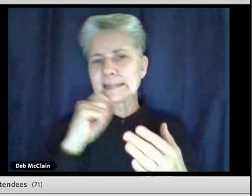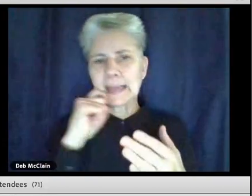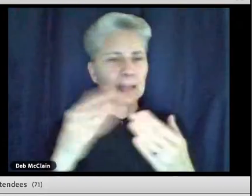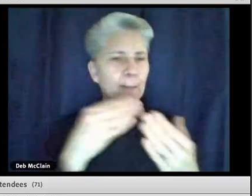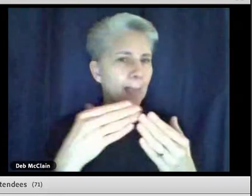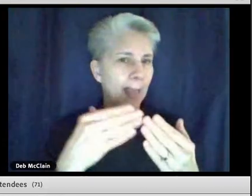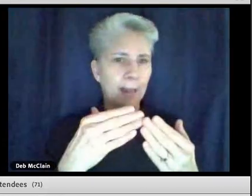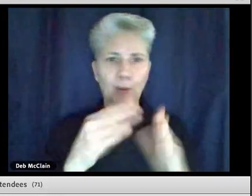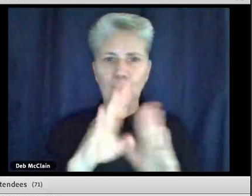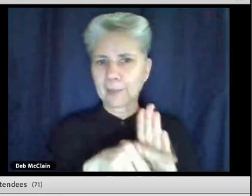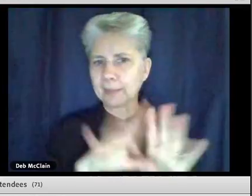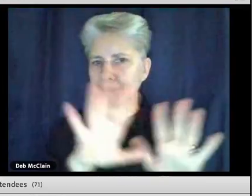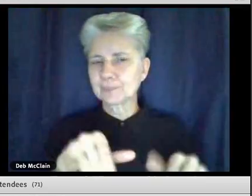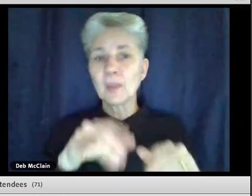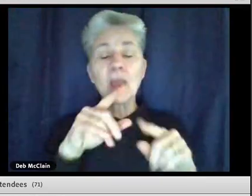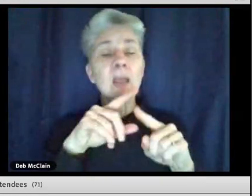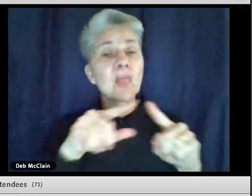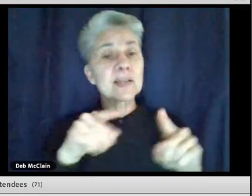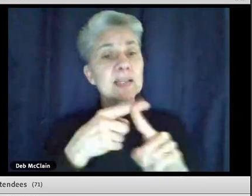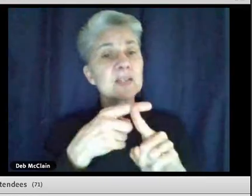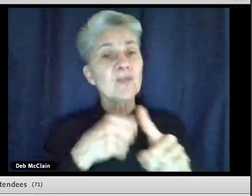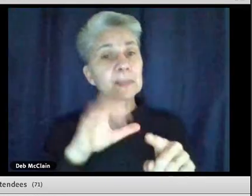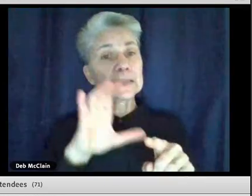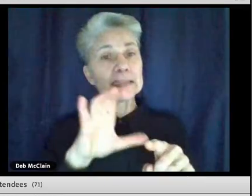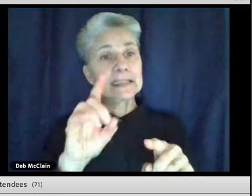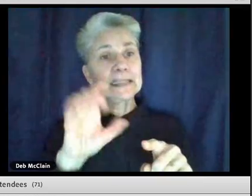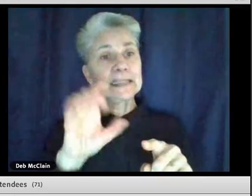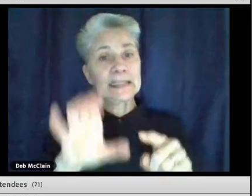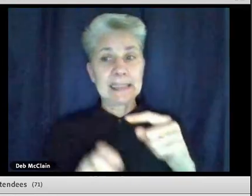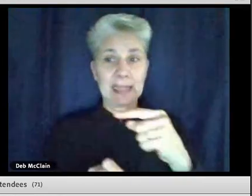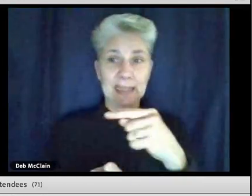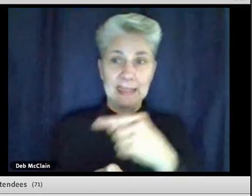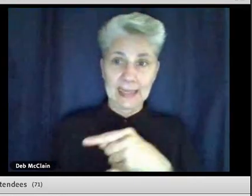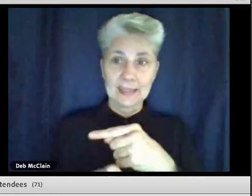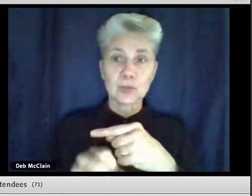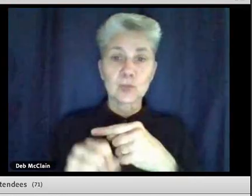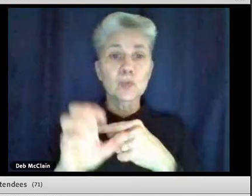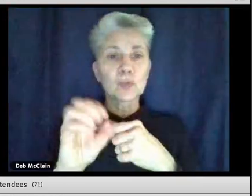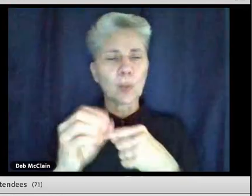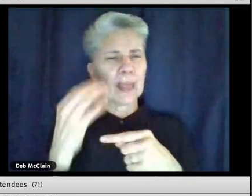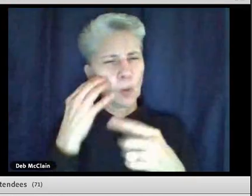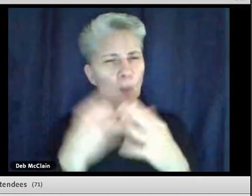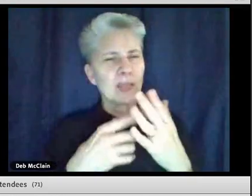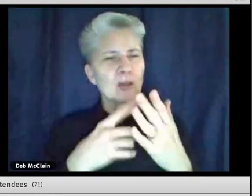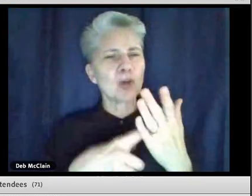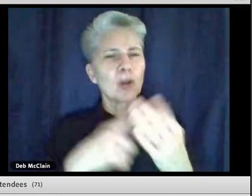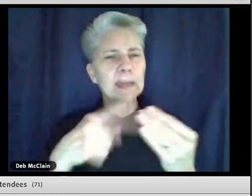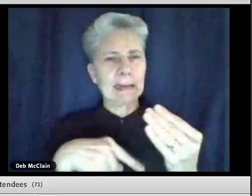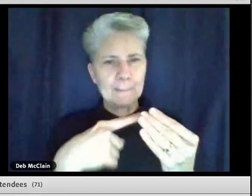ethnicicity or gender or anything like that, and, you know, this is from the CDC, you know,